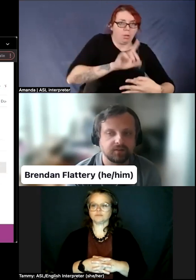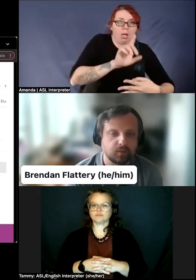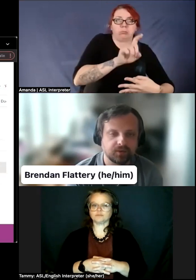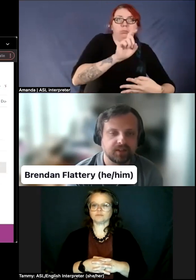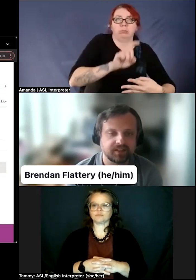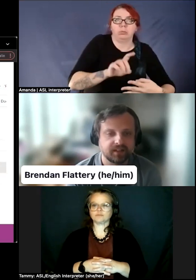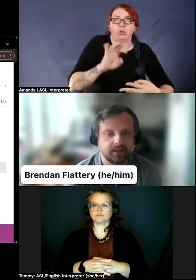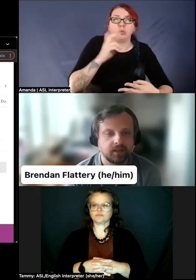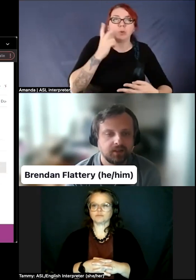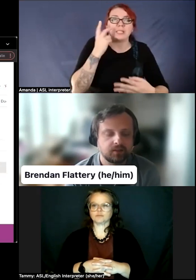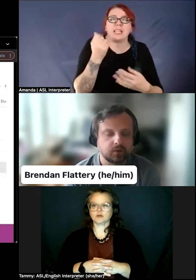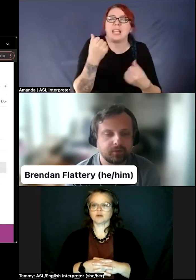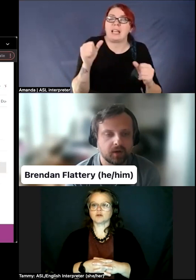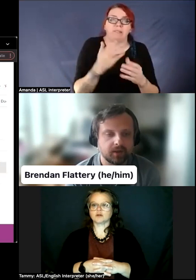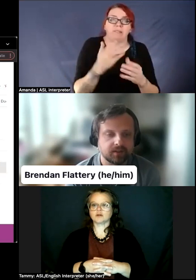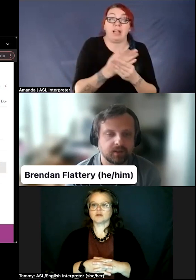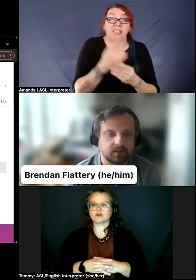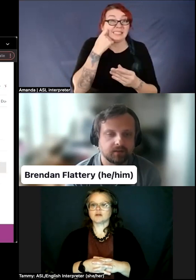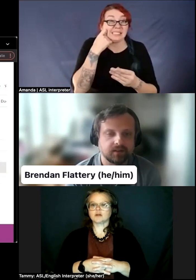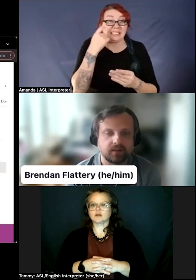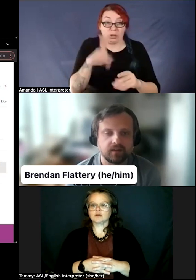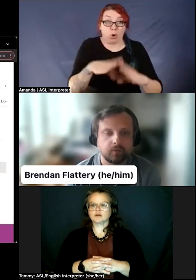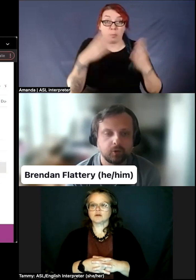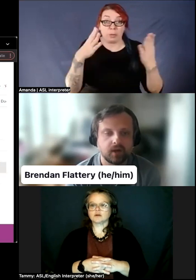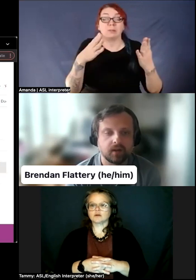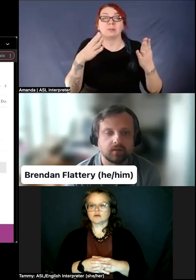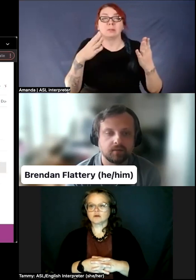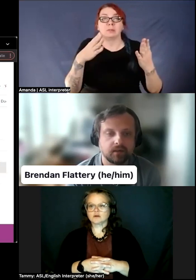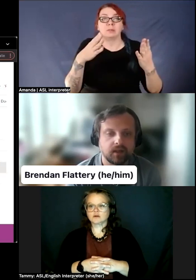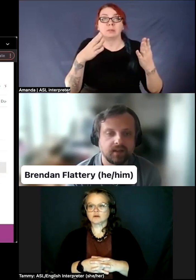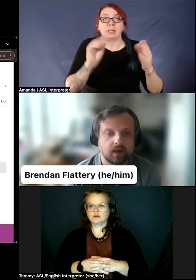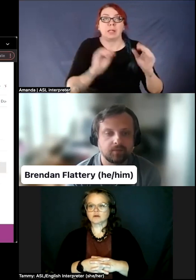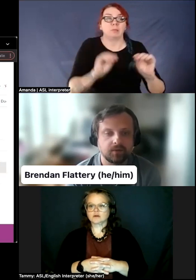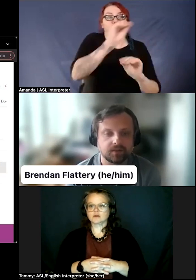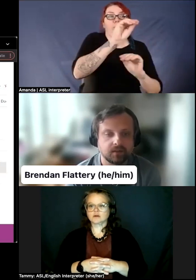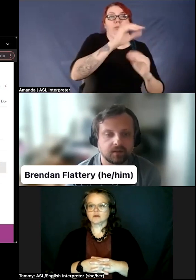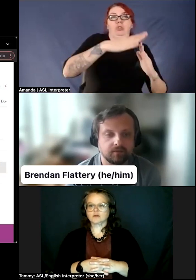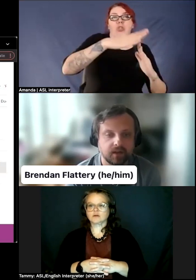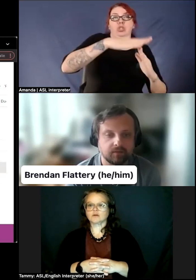opened recently. So if you wanna make something sticky in the app, you just click on favourite